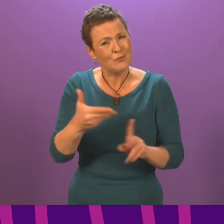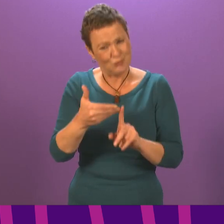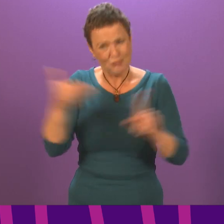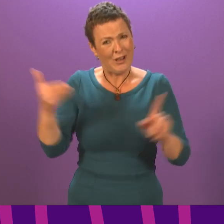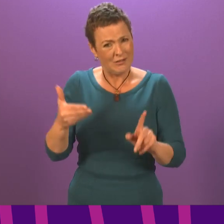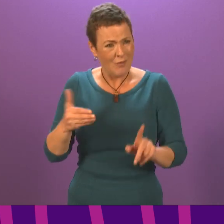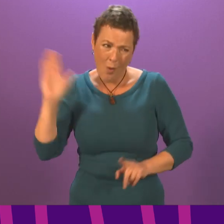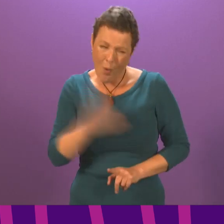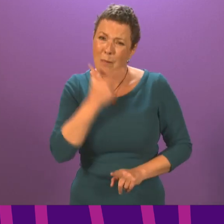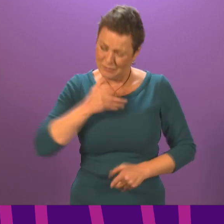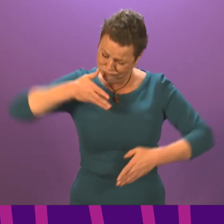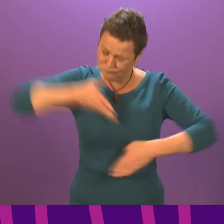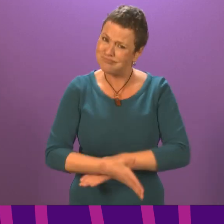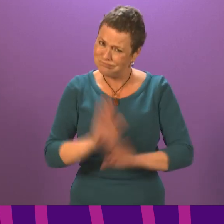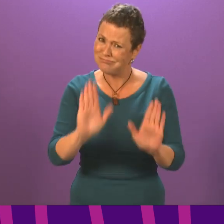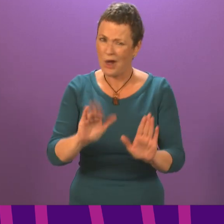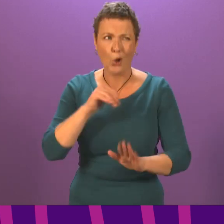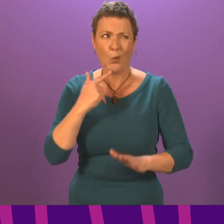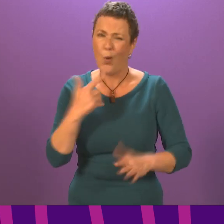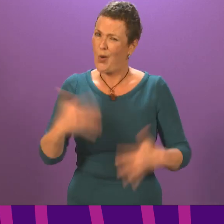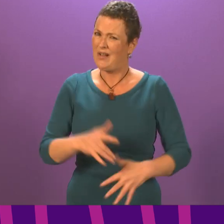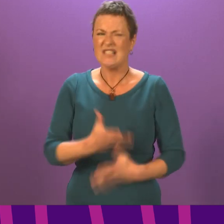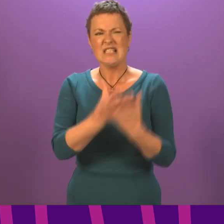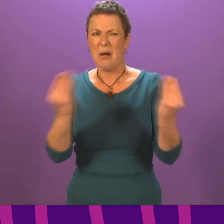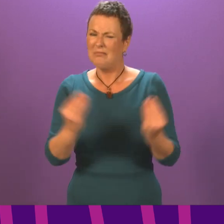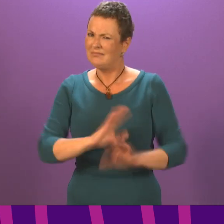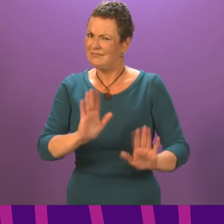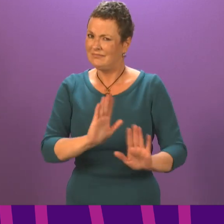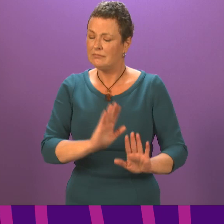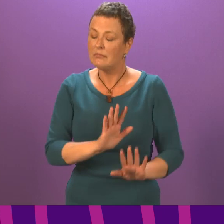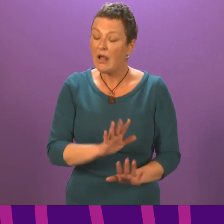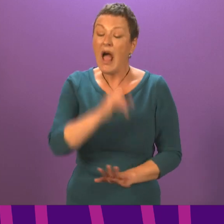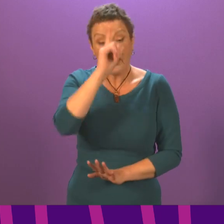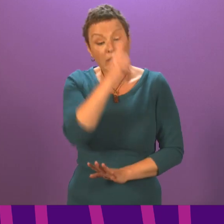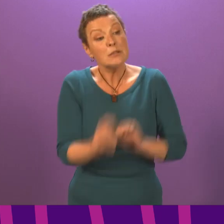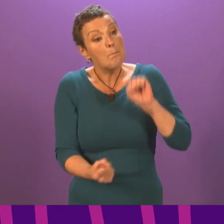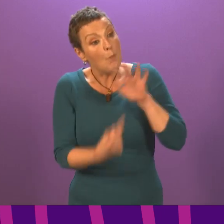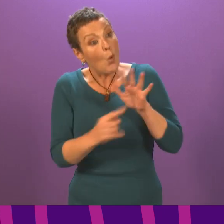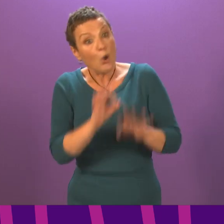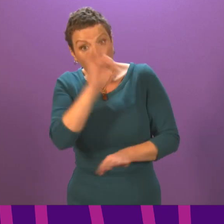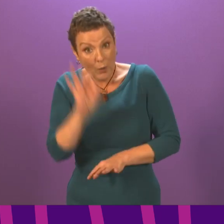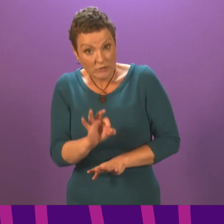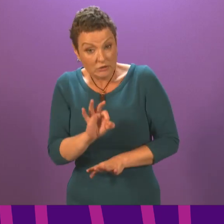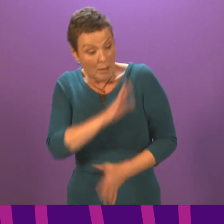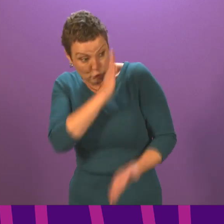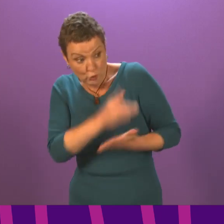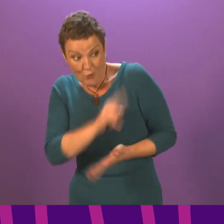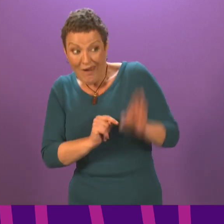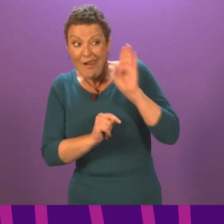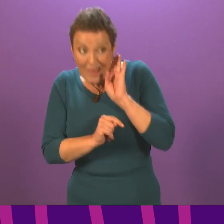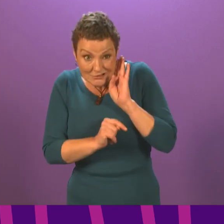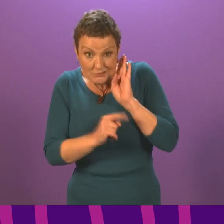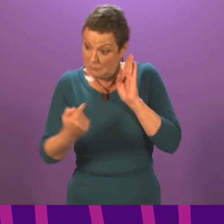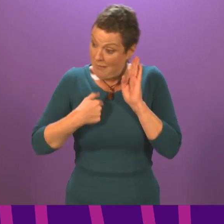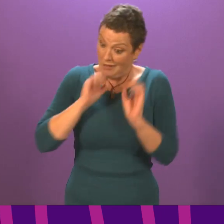Although it is an important question, if Jackie Baillie has been listening to all the information